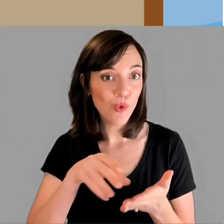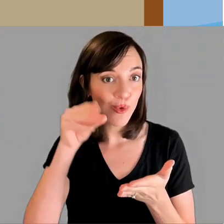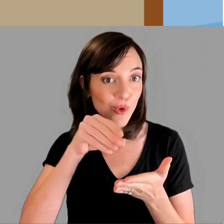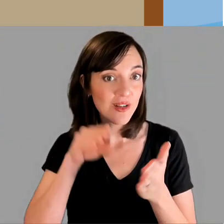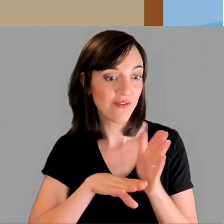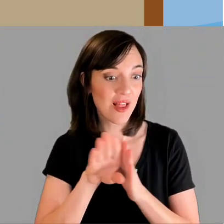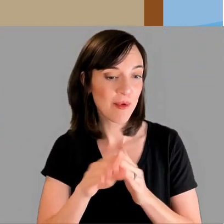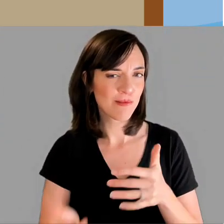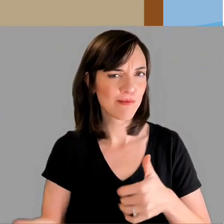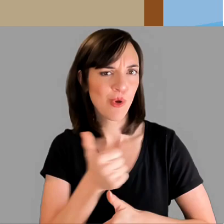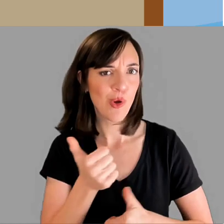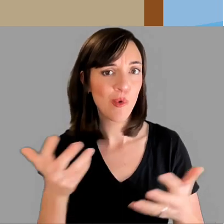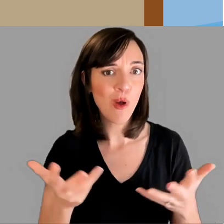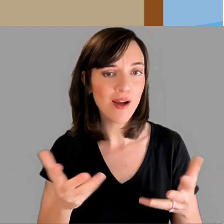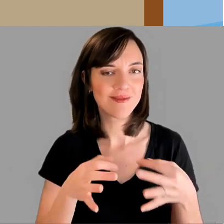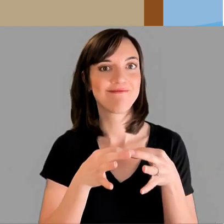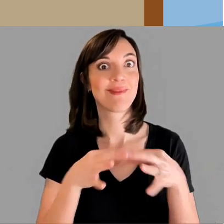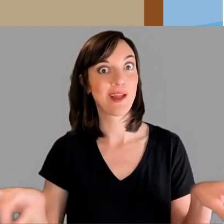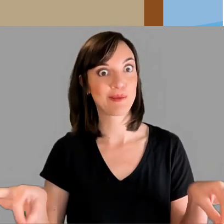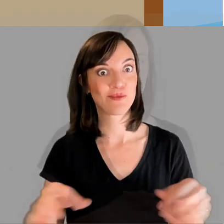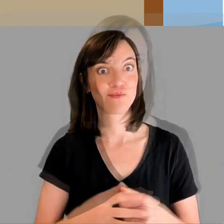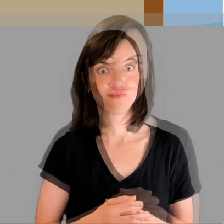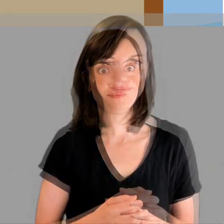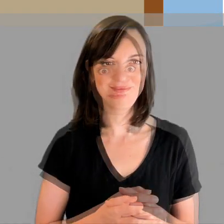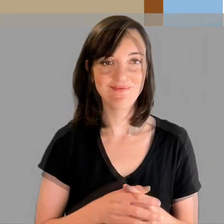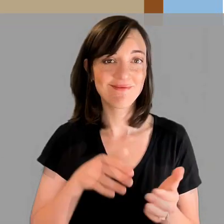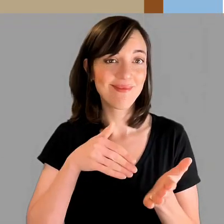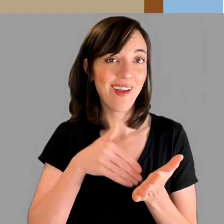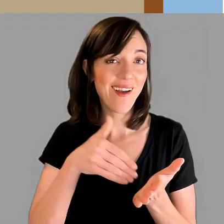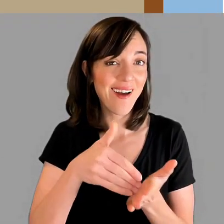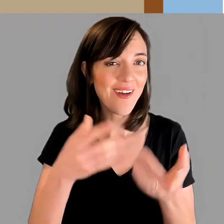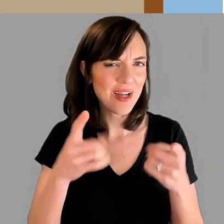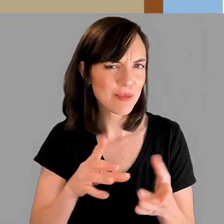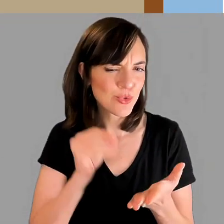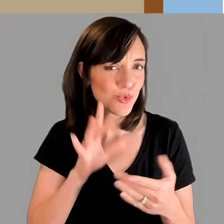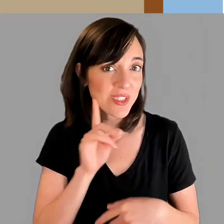of learning. Often students who are deaf or hard of hearing having learning difficulties